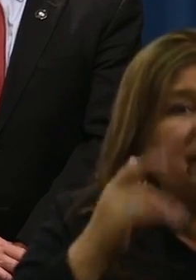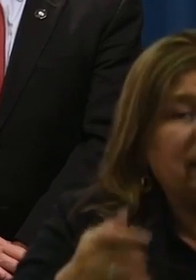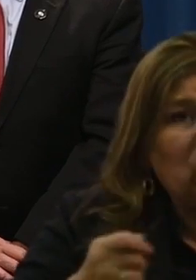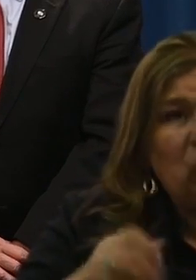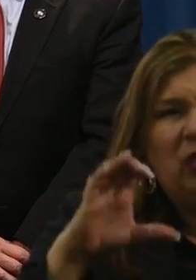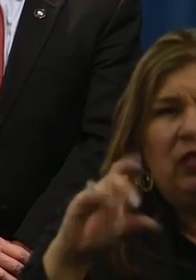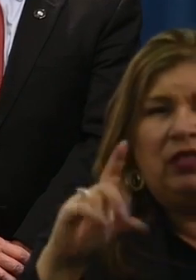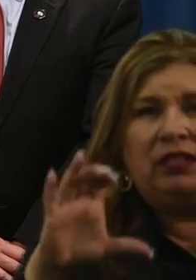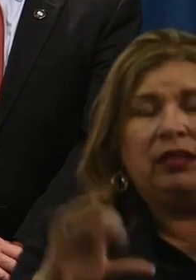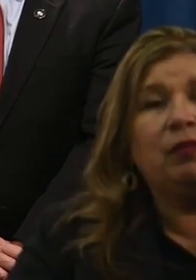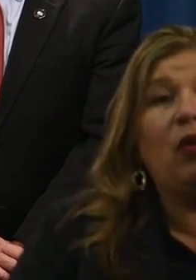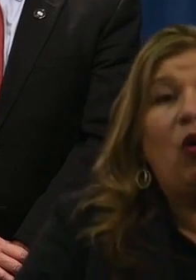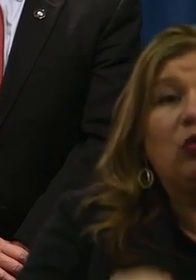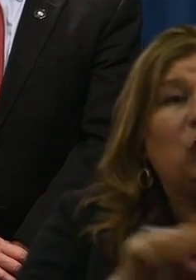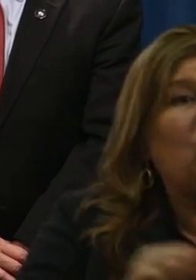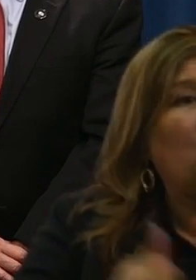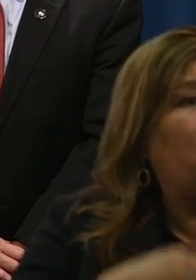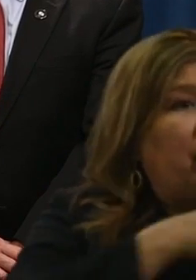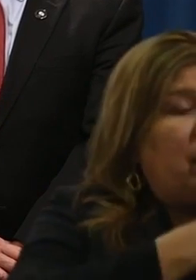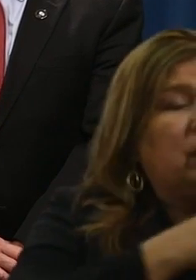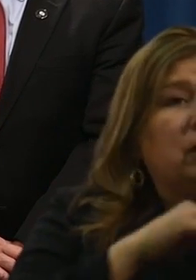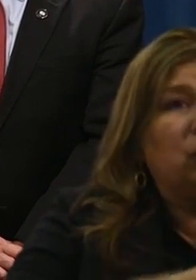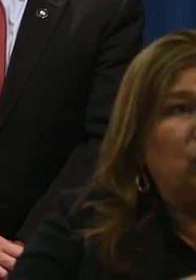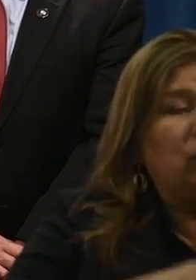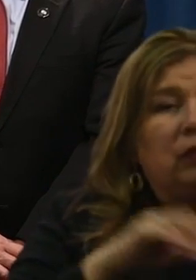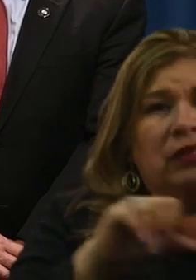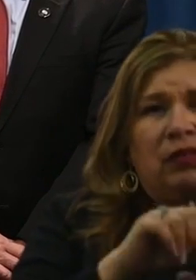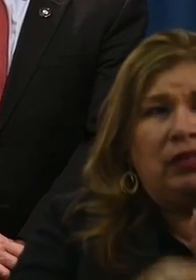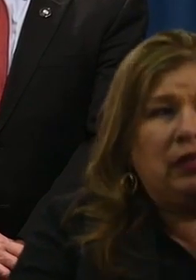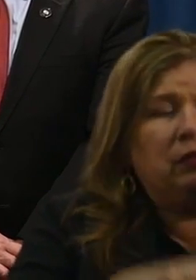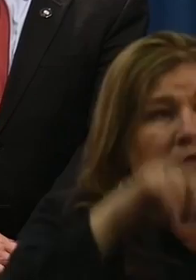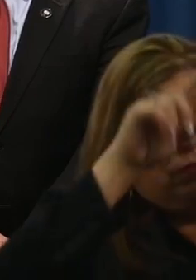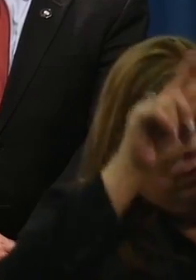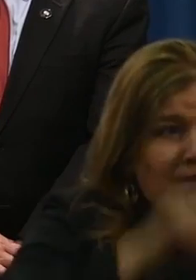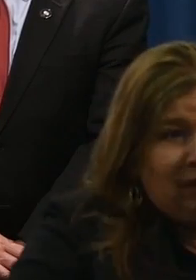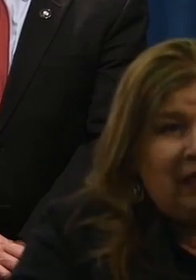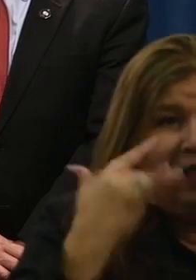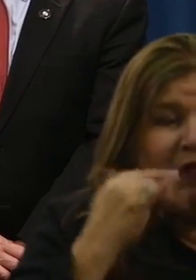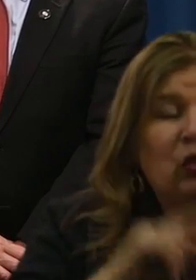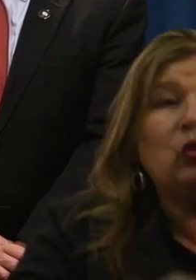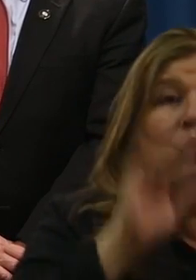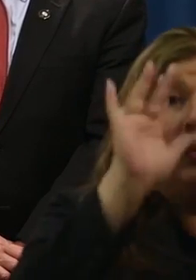down the state of California to contact all of the individuals from the manifest.